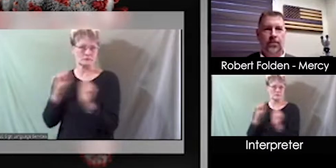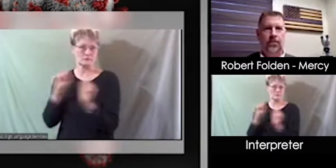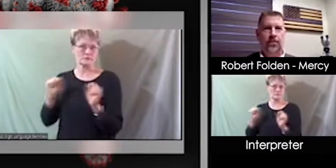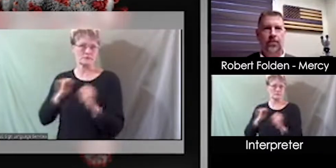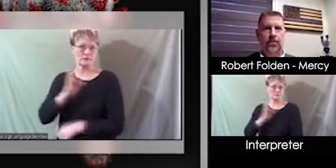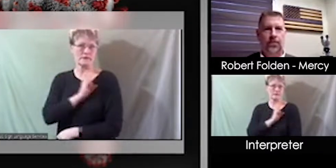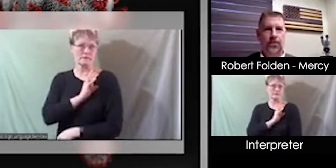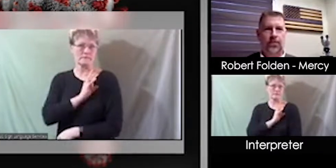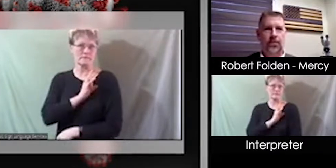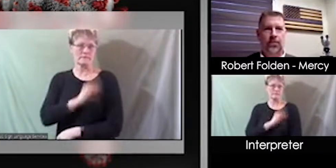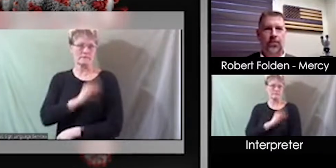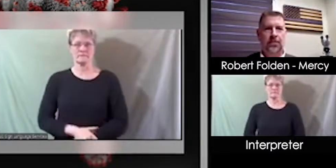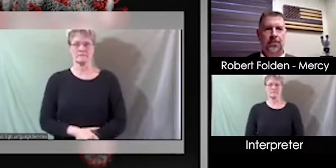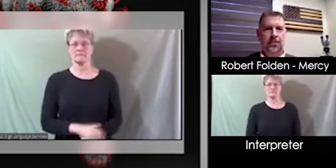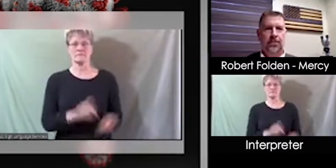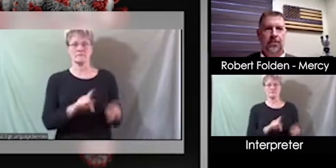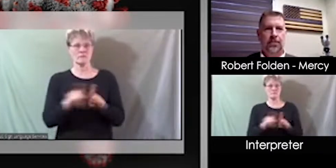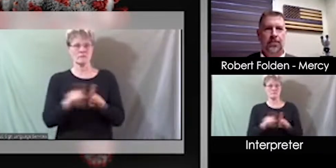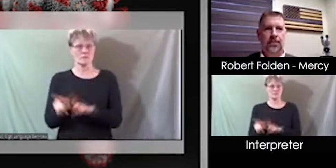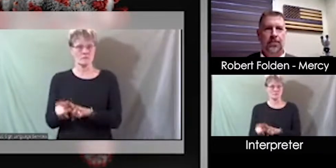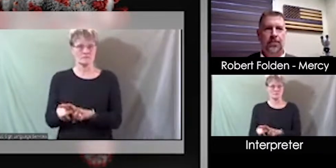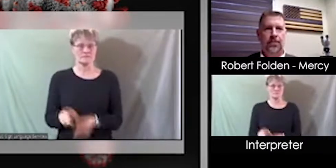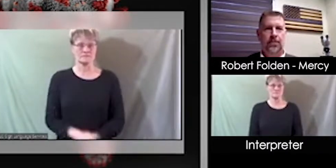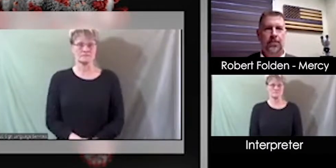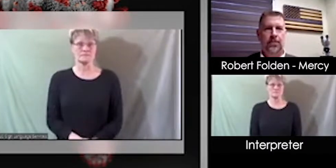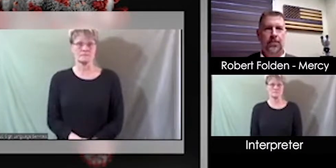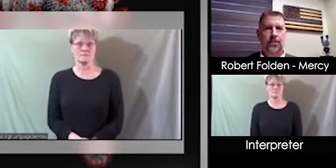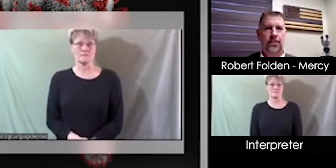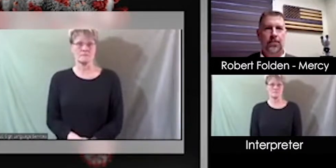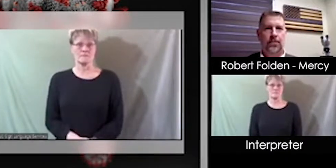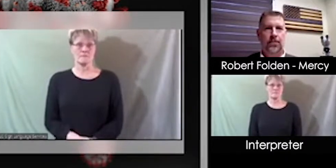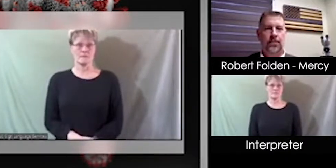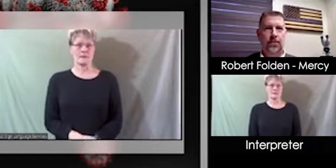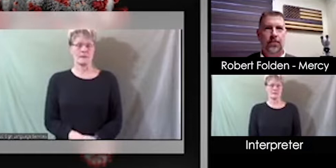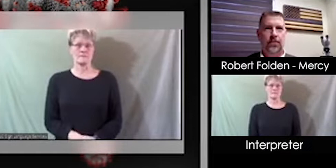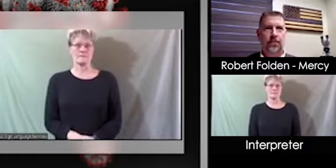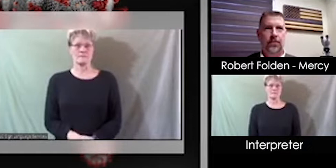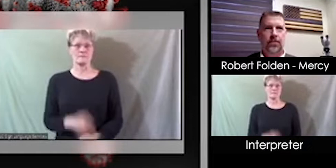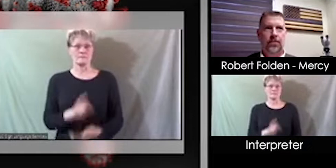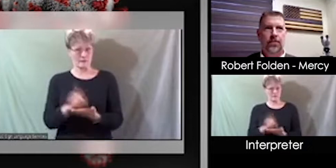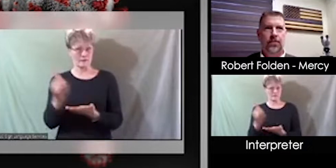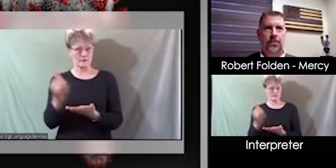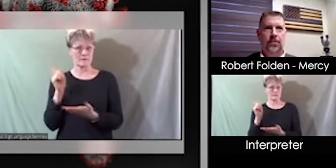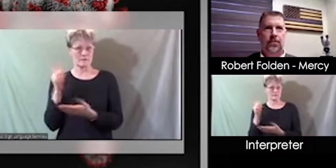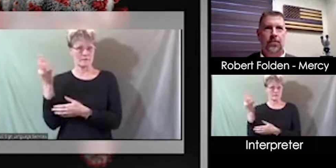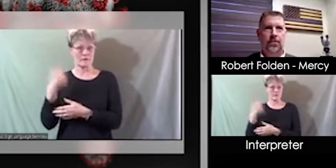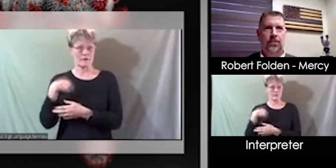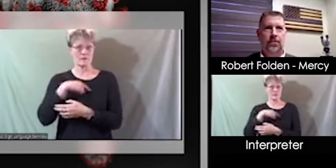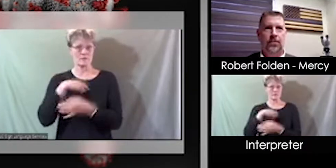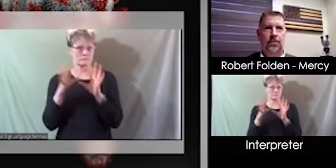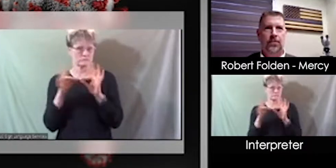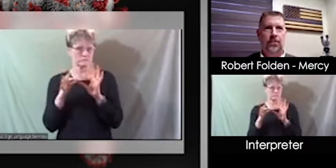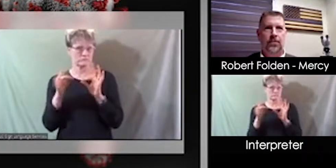introduce what we said on Friday is that the Shasta Medical Group will actually be doing virtual visits